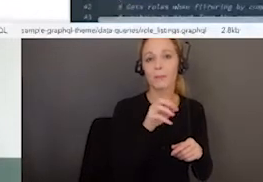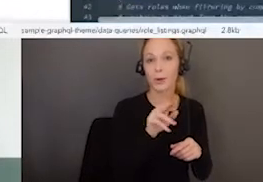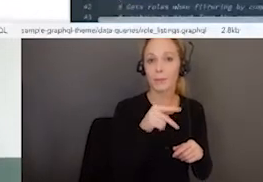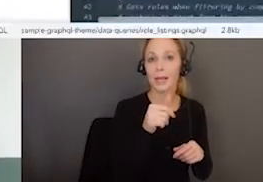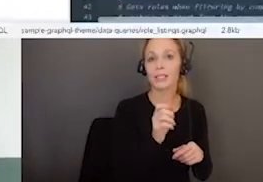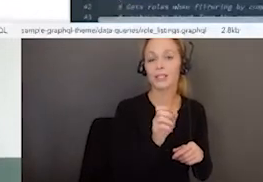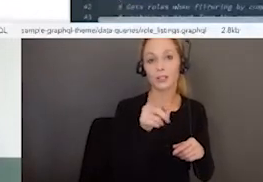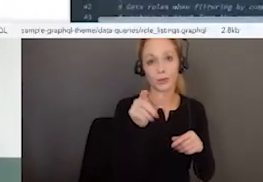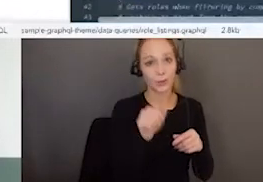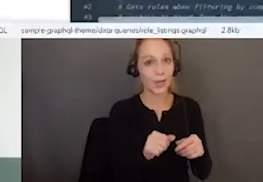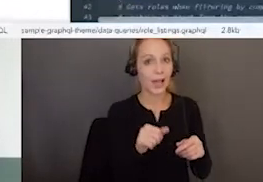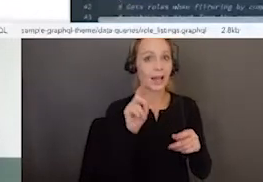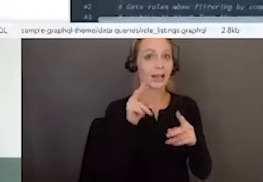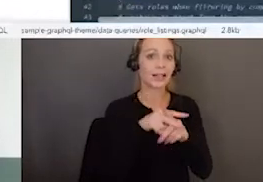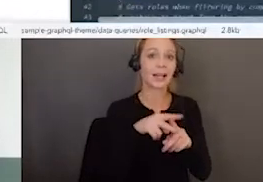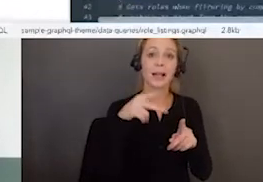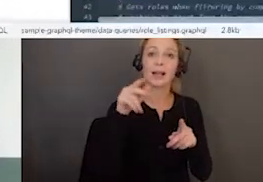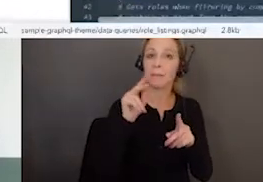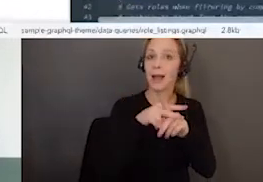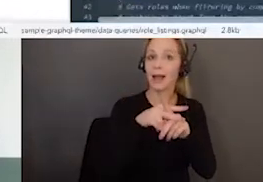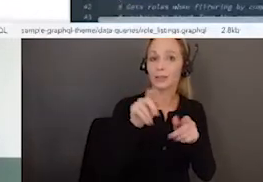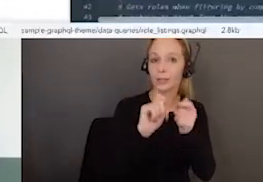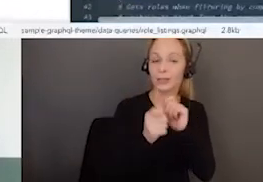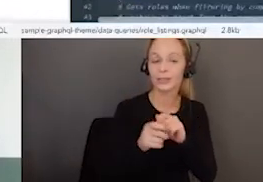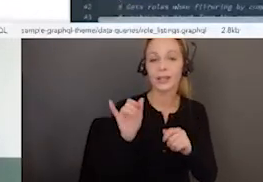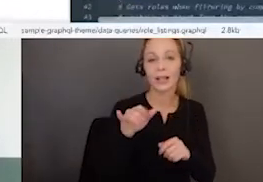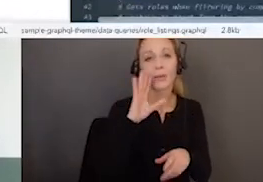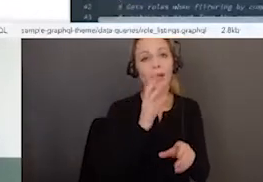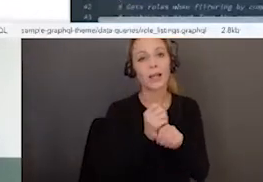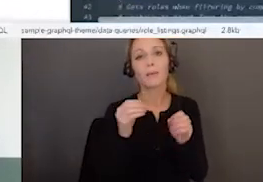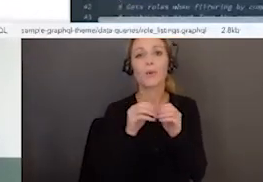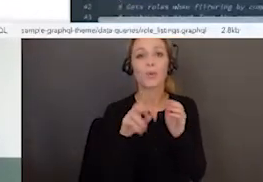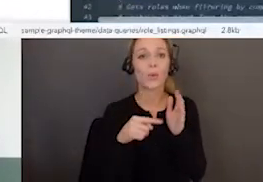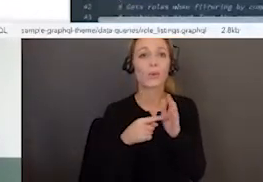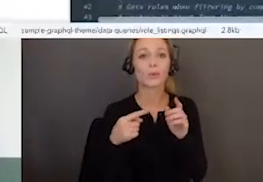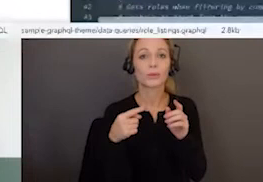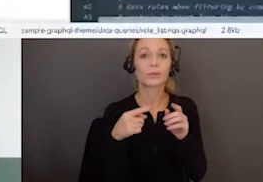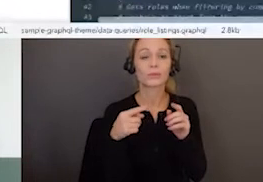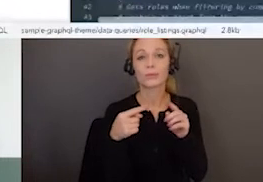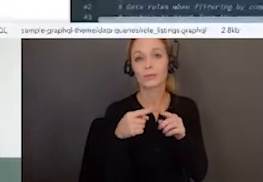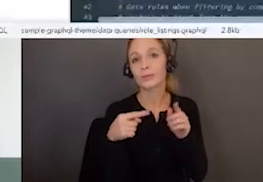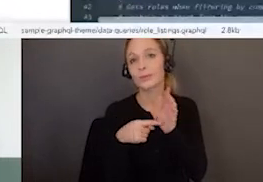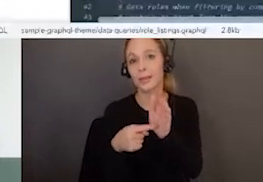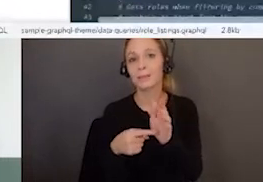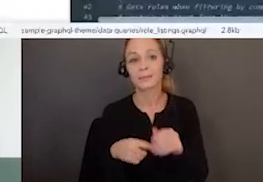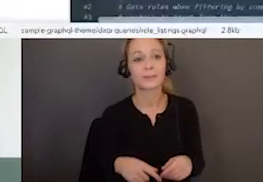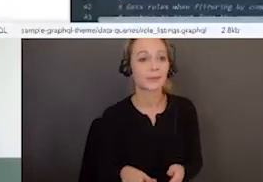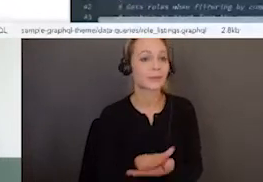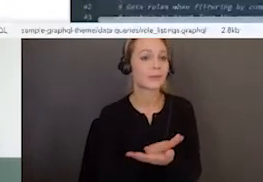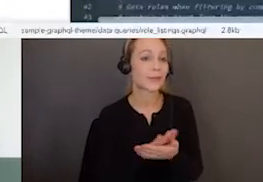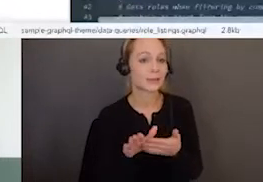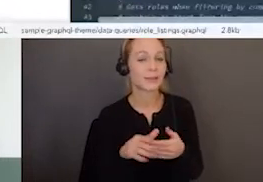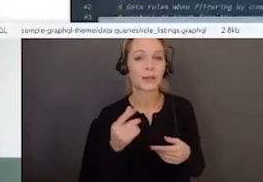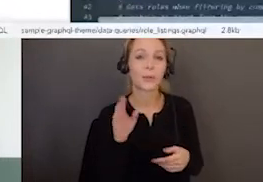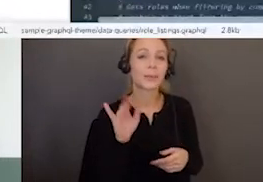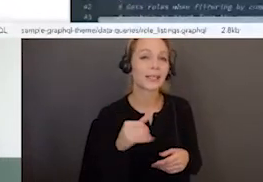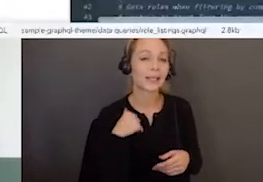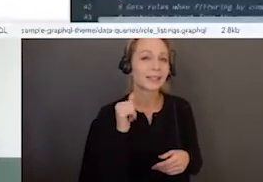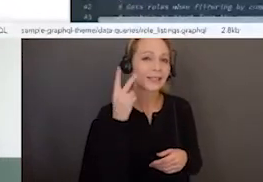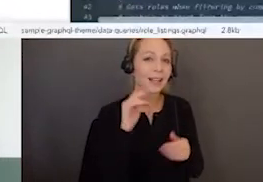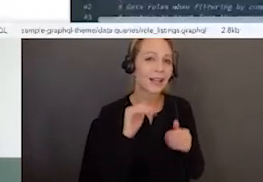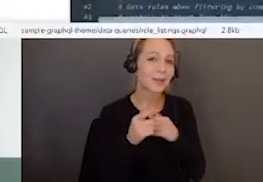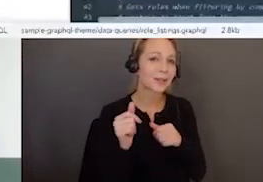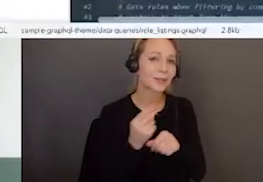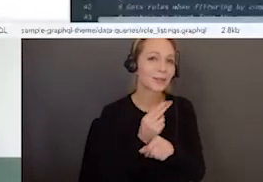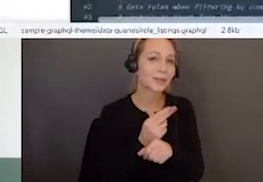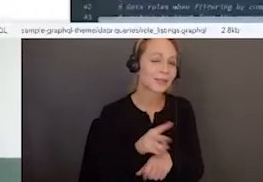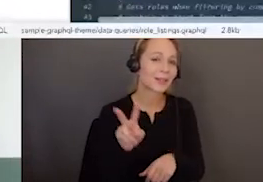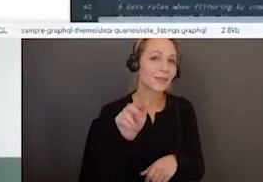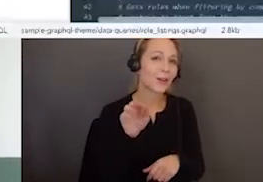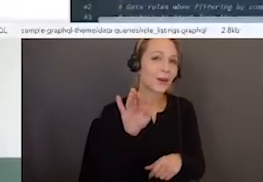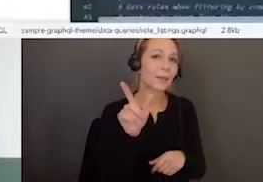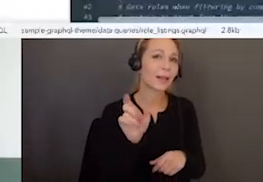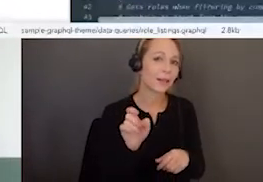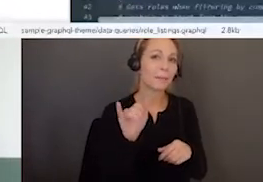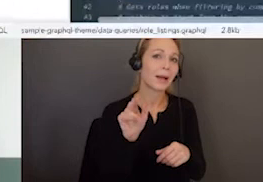YOU CAN SEE ON THE LEFT WE HAVE CARDS PER ROW.